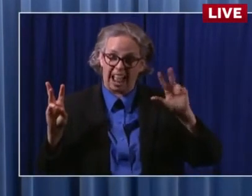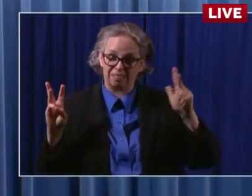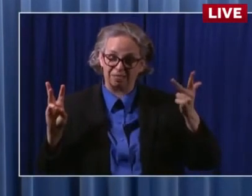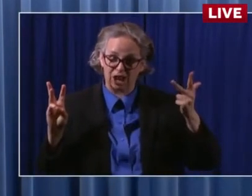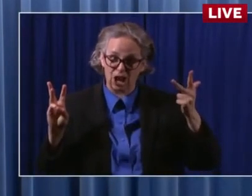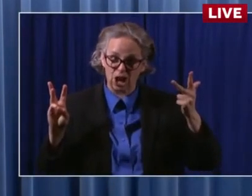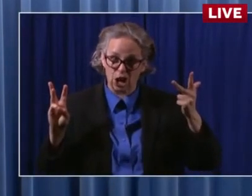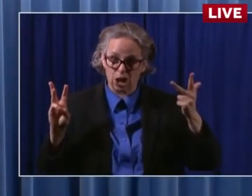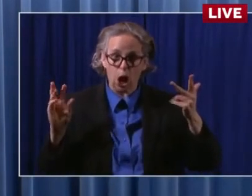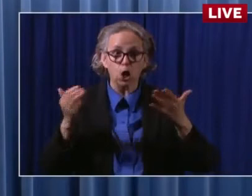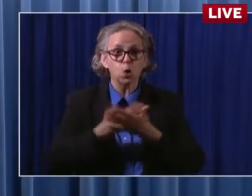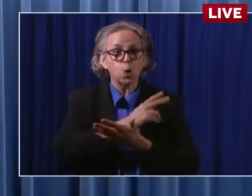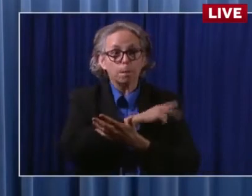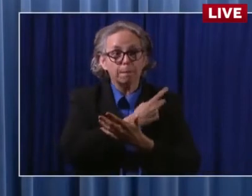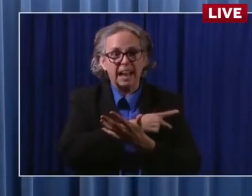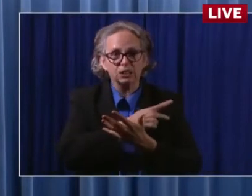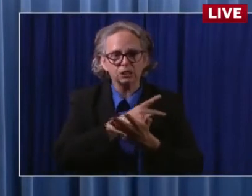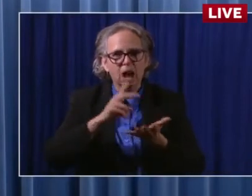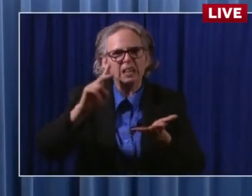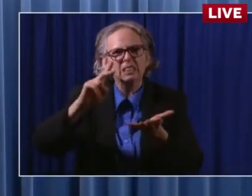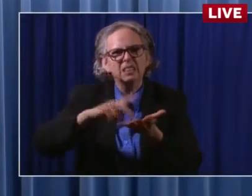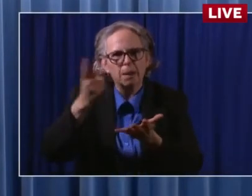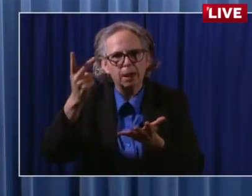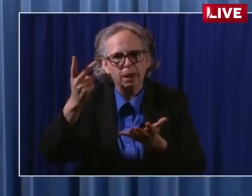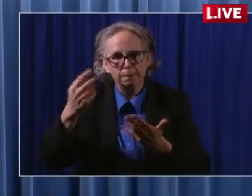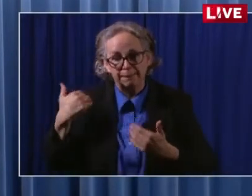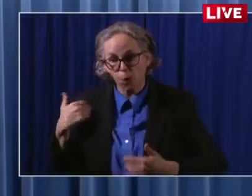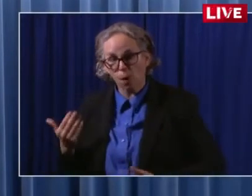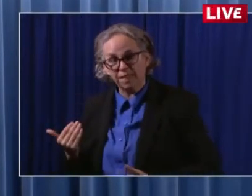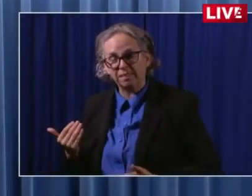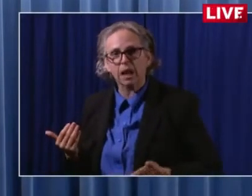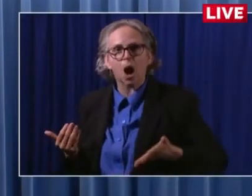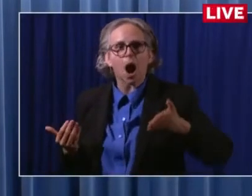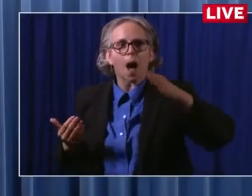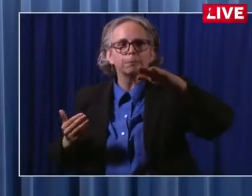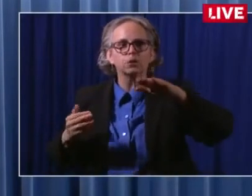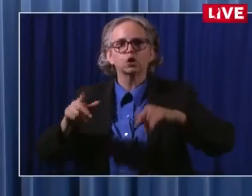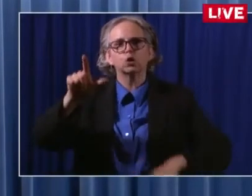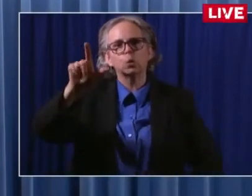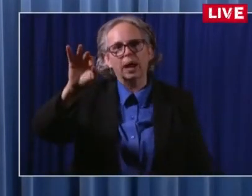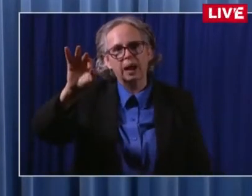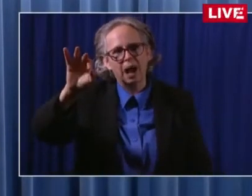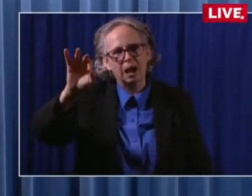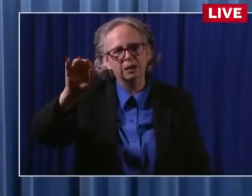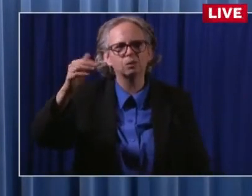FROM JUNE 16 UNTIL JULY 3, THE AVERAGE NEW CASES PER DAY DOUBLED FROM 15 TO 29.